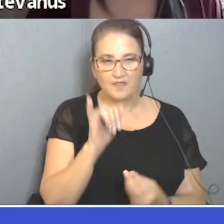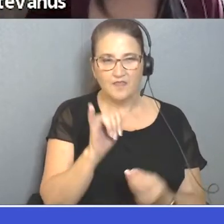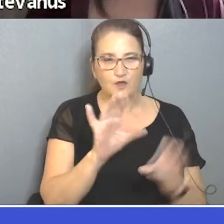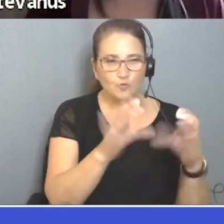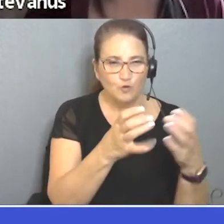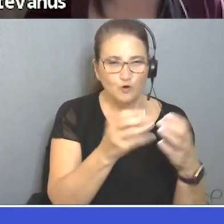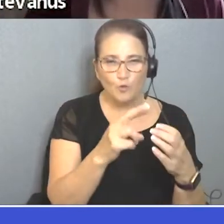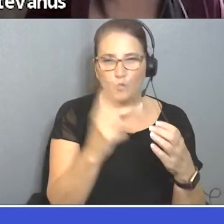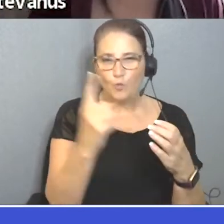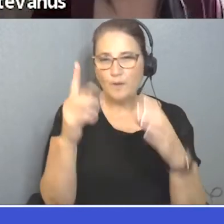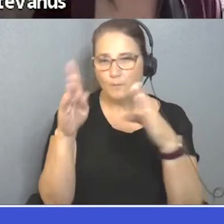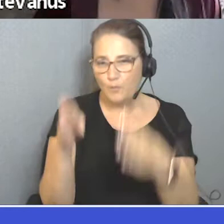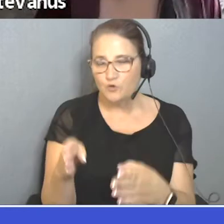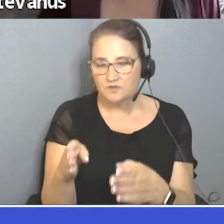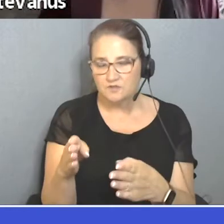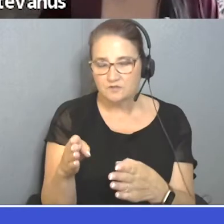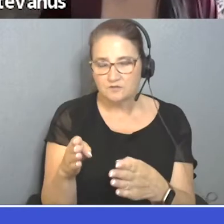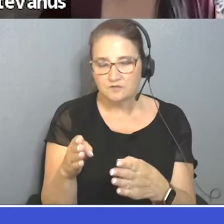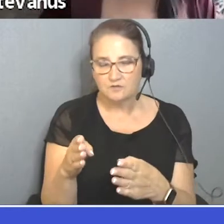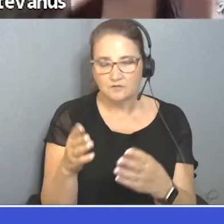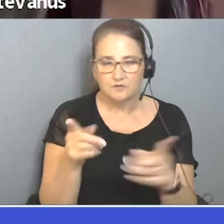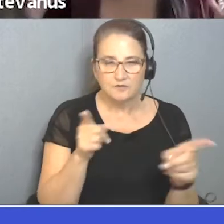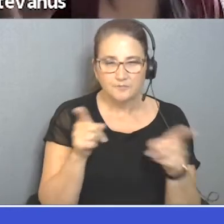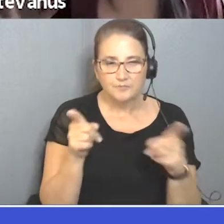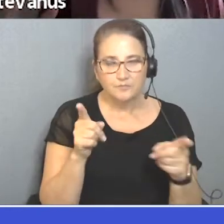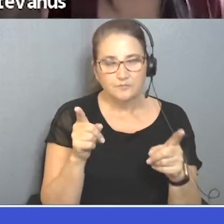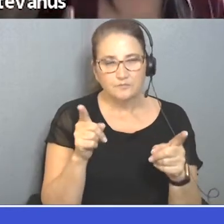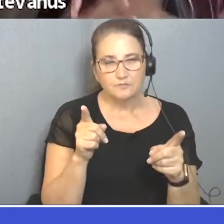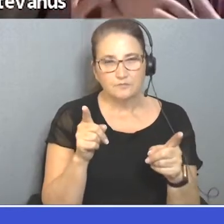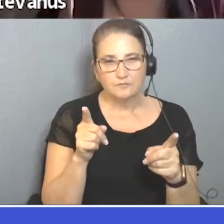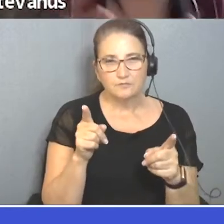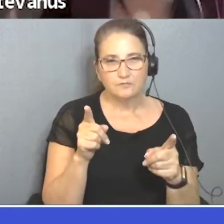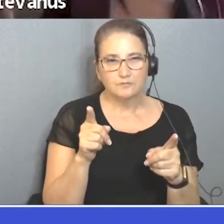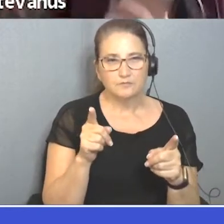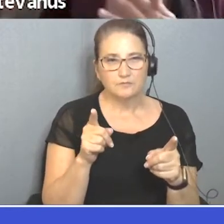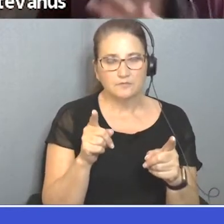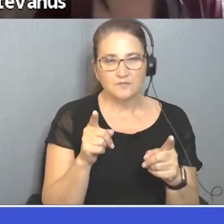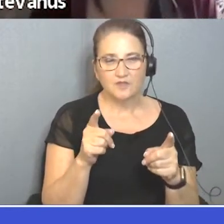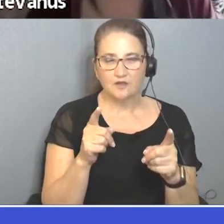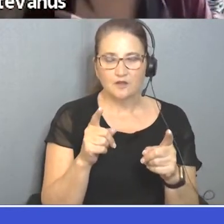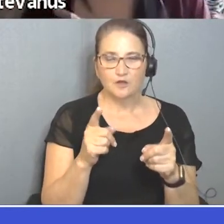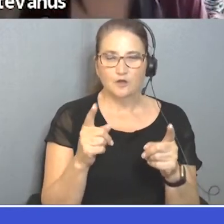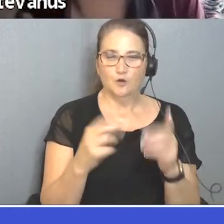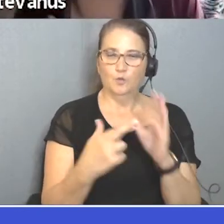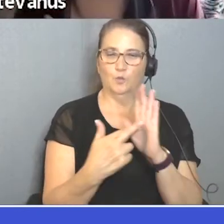people or maybe a singular person, a persona if you're used to using those terms, a representation of the type of people, stakeholders or